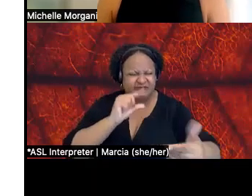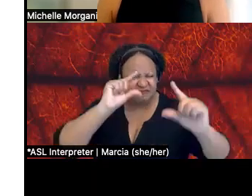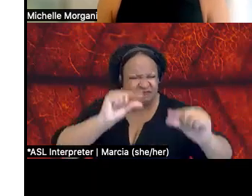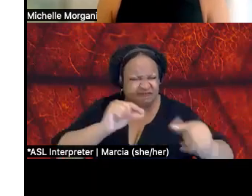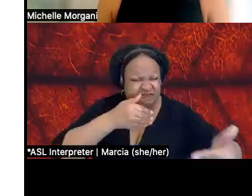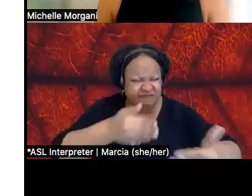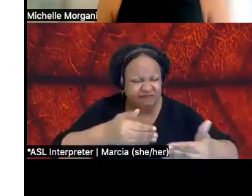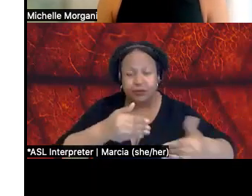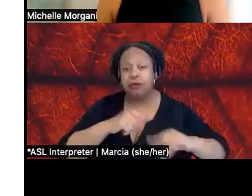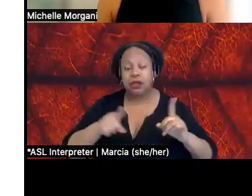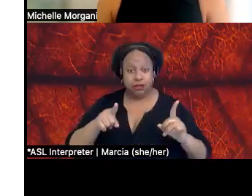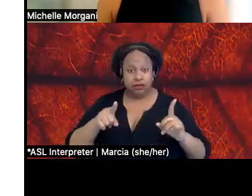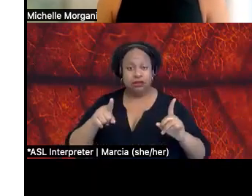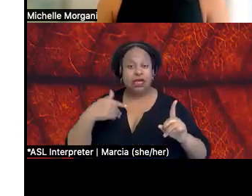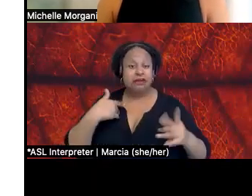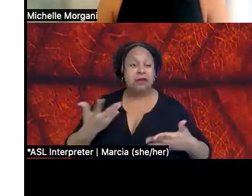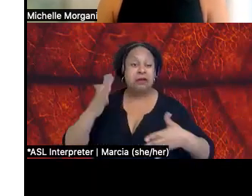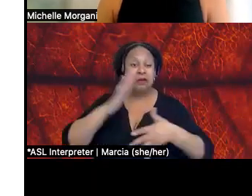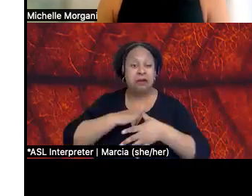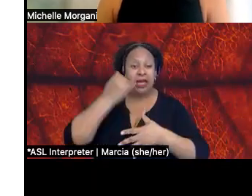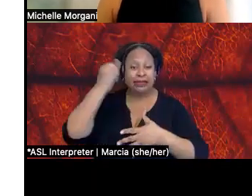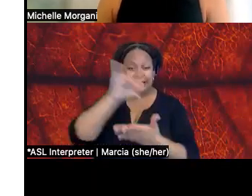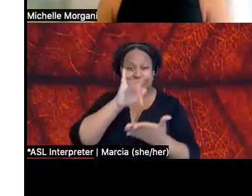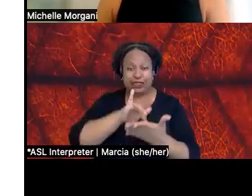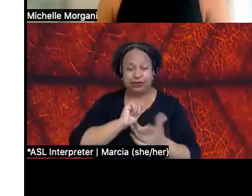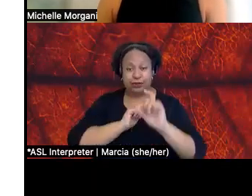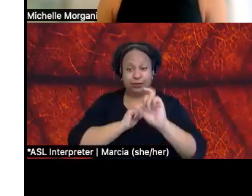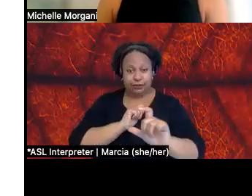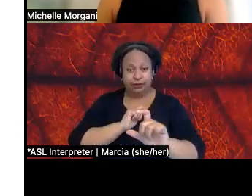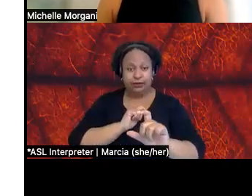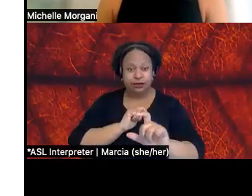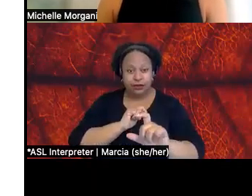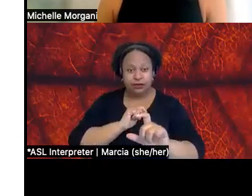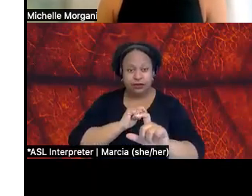But you have a main idea at the centre, which can be represented by a picture,